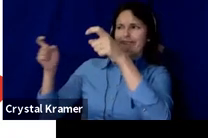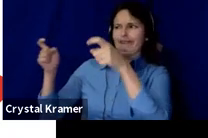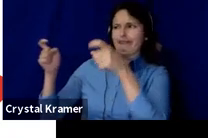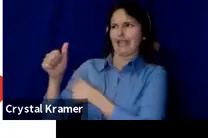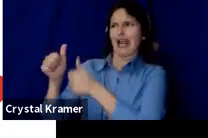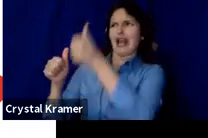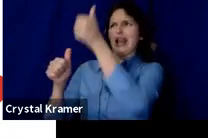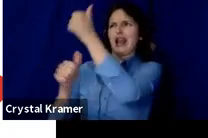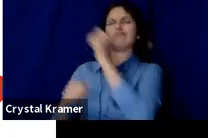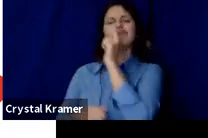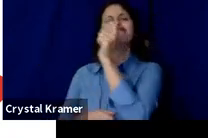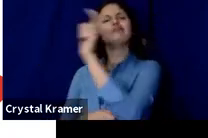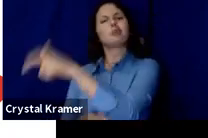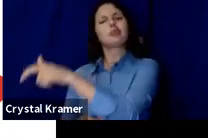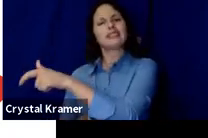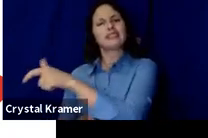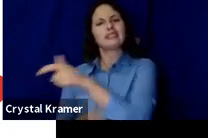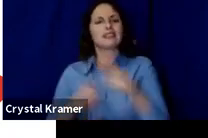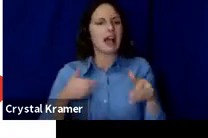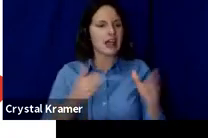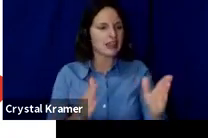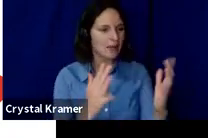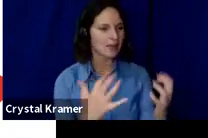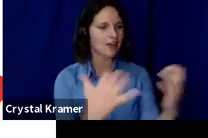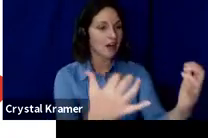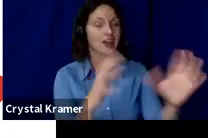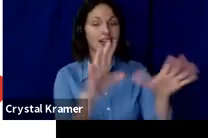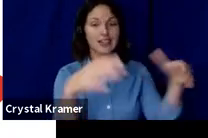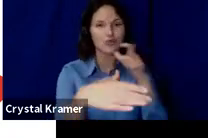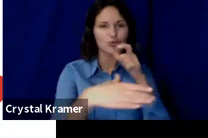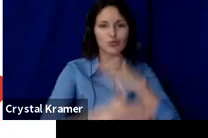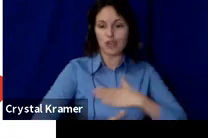can support the work, and empowering those audiences to fund it, to make it happen, to